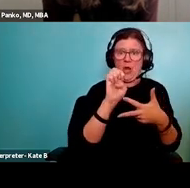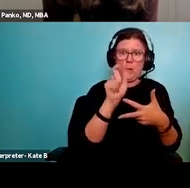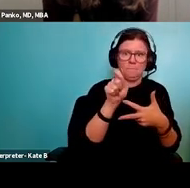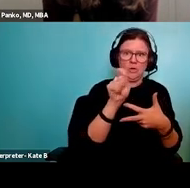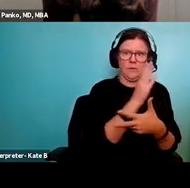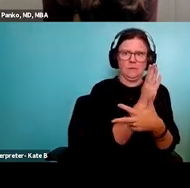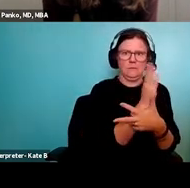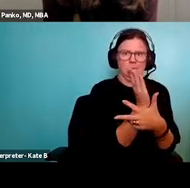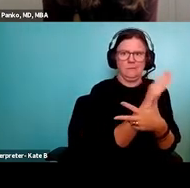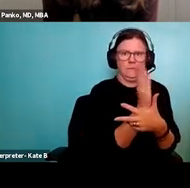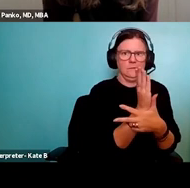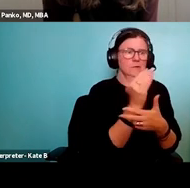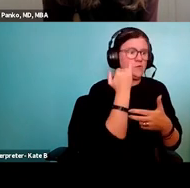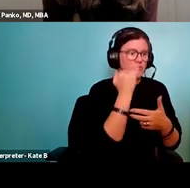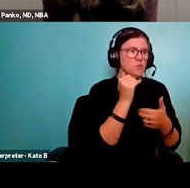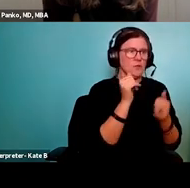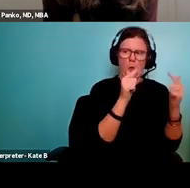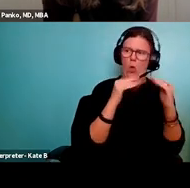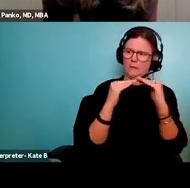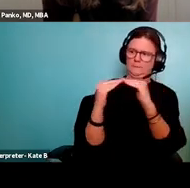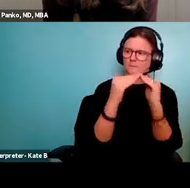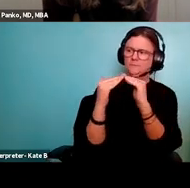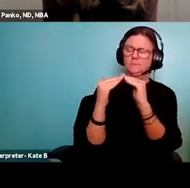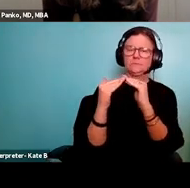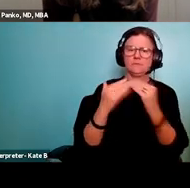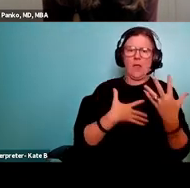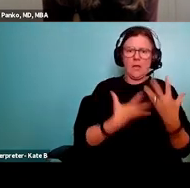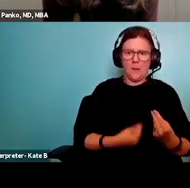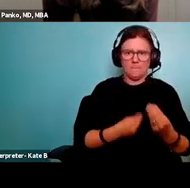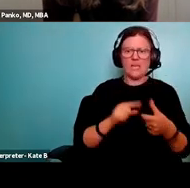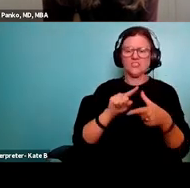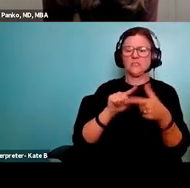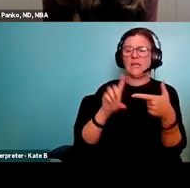until every person is treated with the same level of compassion, dignity, and respect,